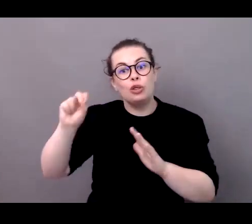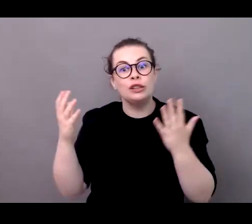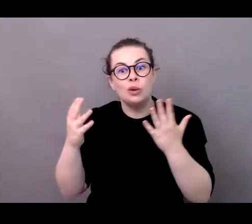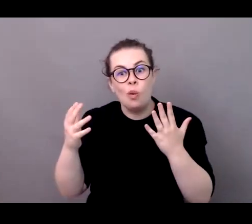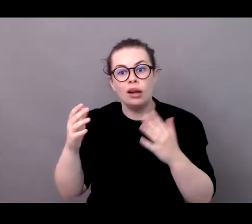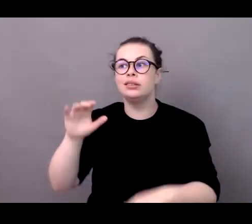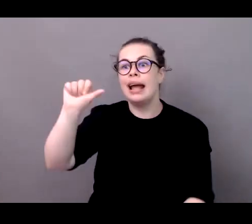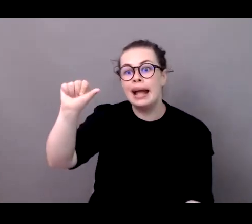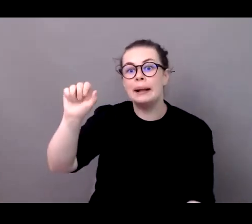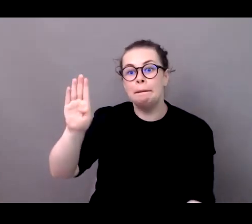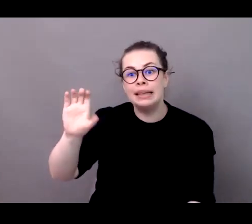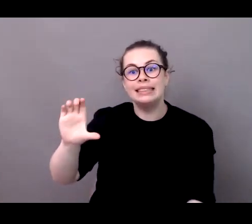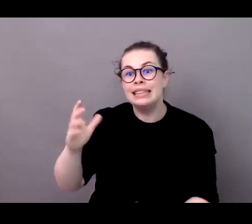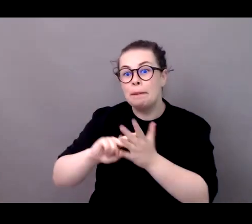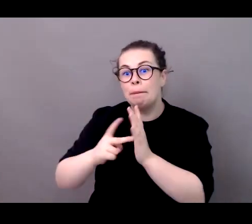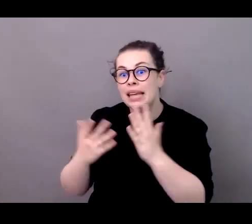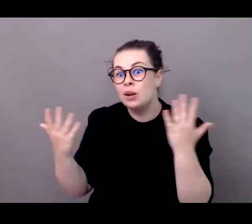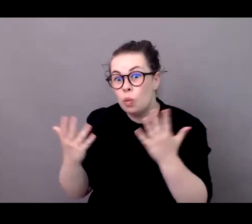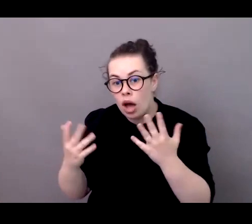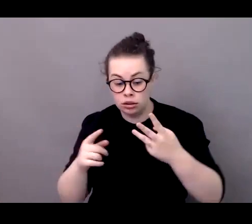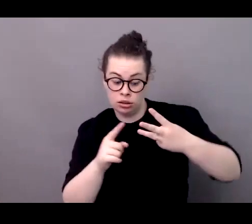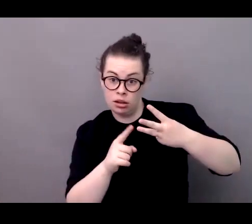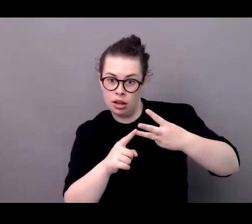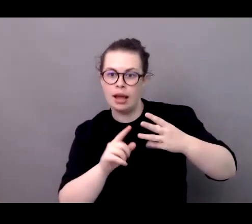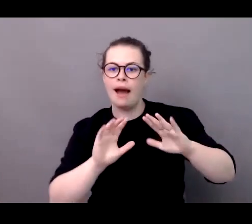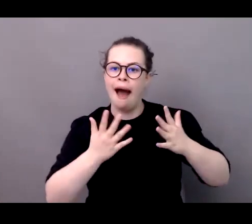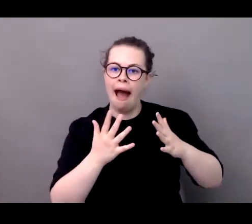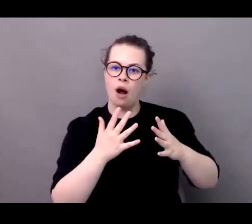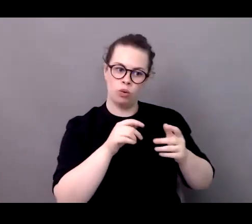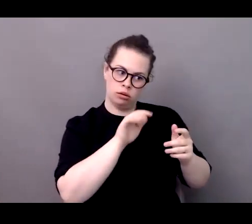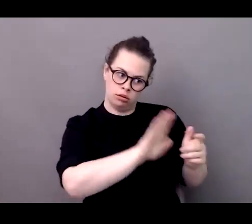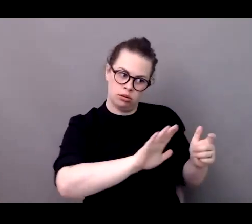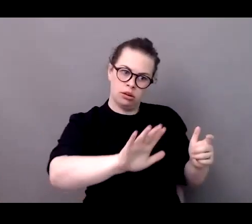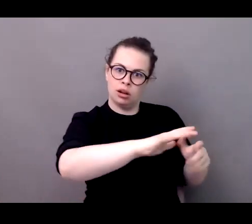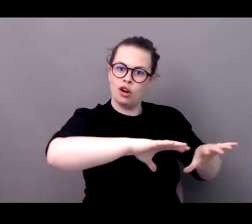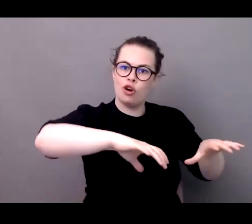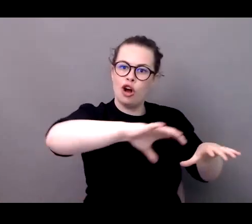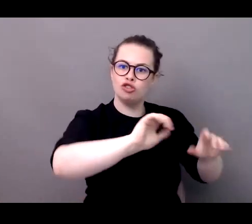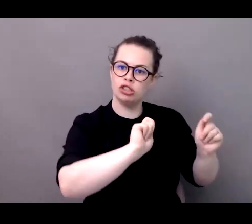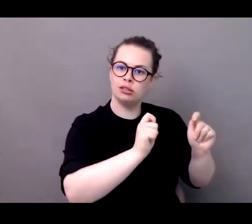practices need to be abolished, and what should be created instead, and how can states do that?